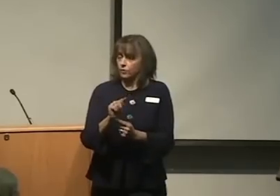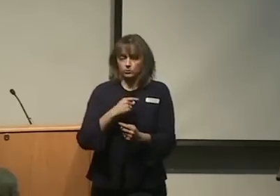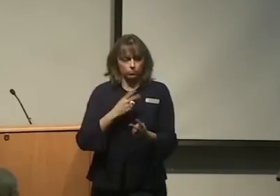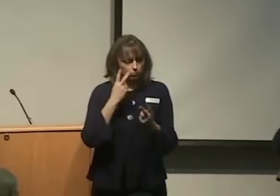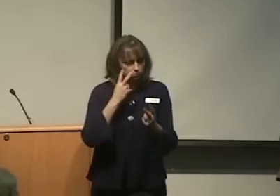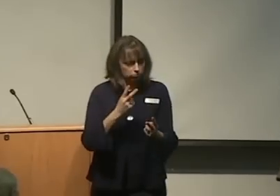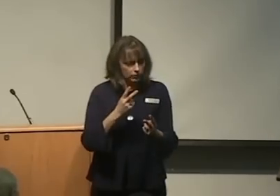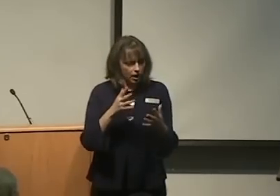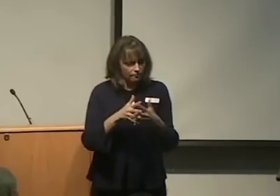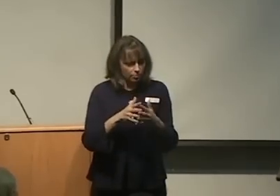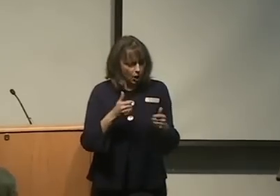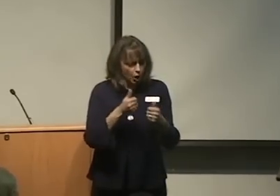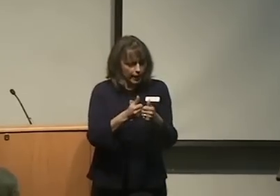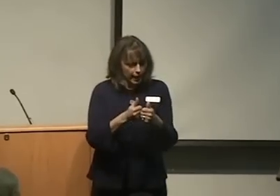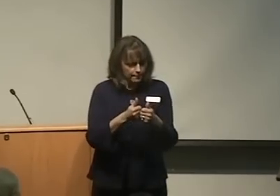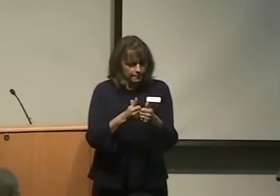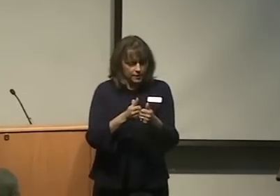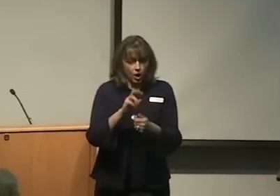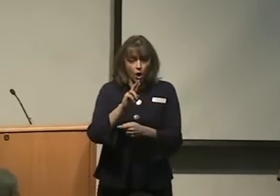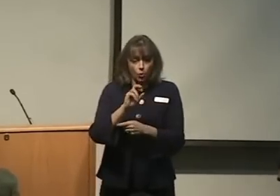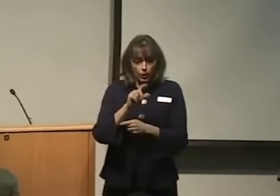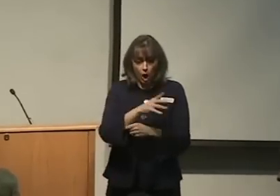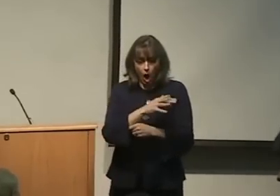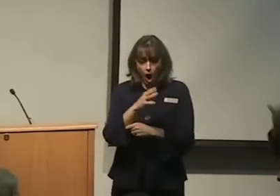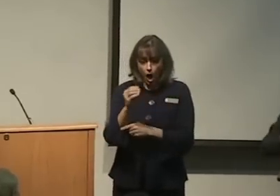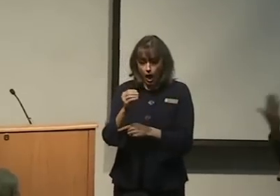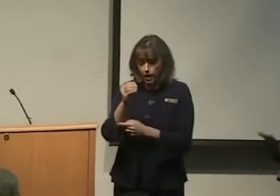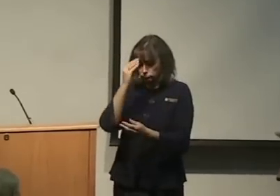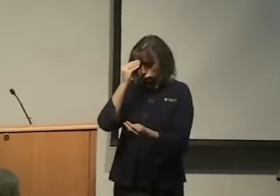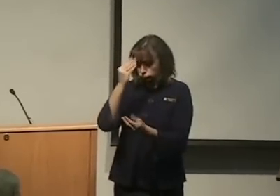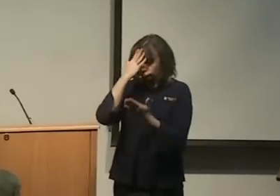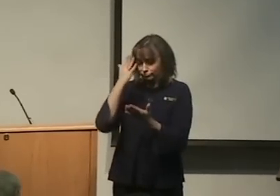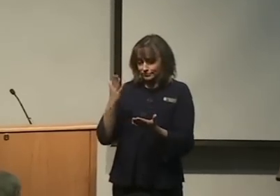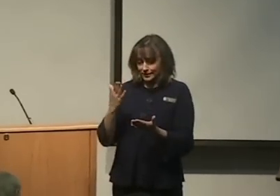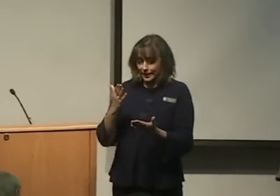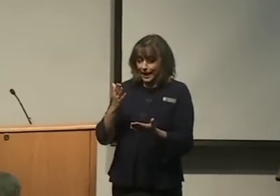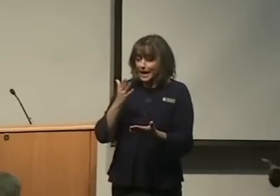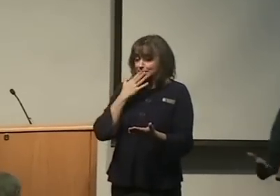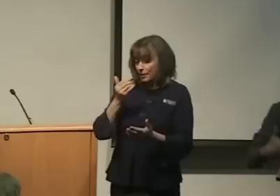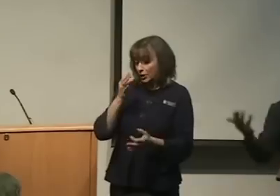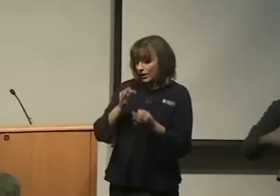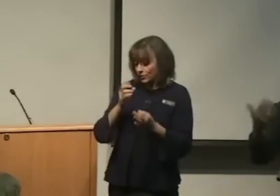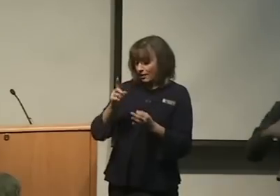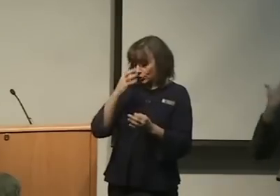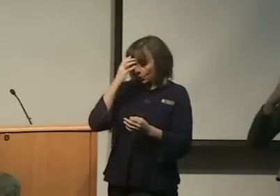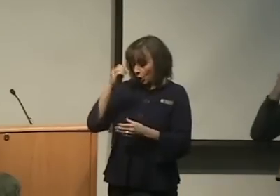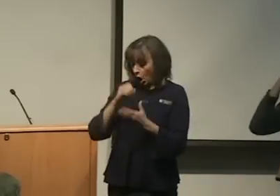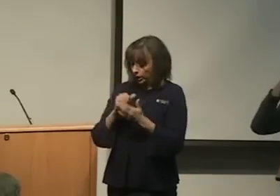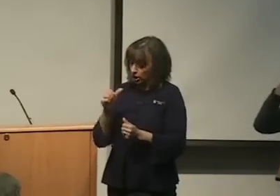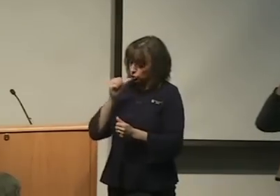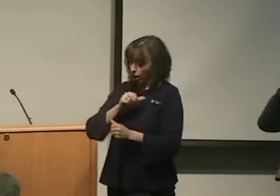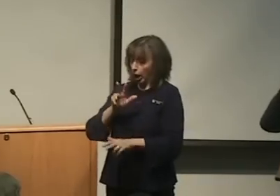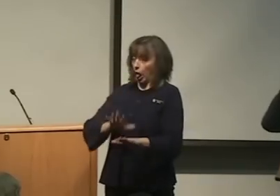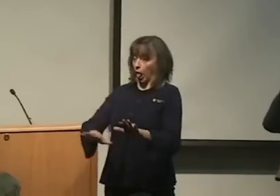in a drunken stupor, it's good. I mean you're teaching a foreign language, you want students to interact with your content more often